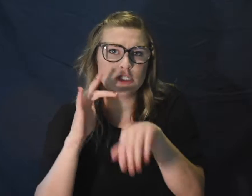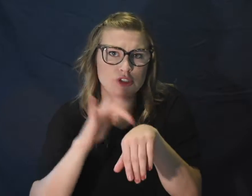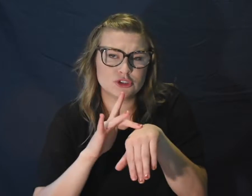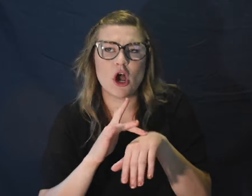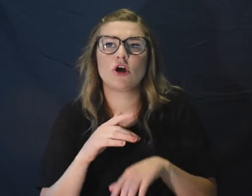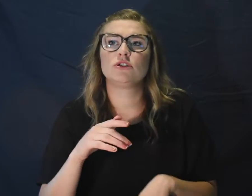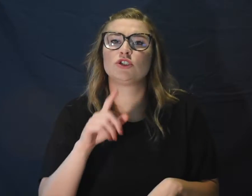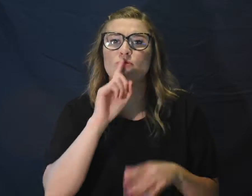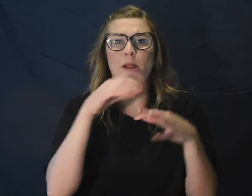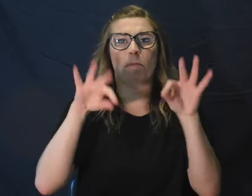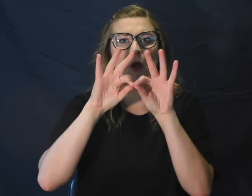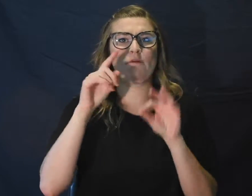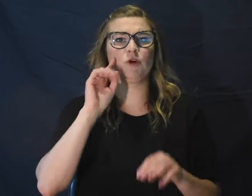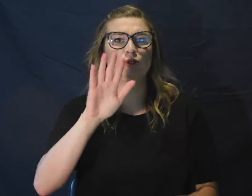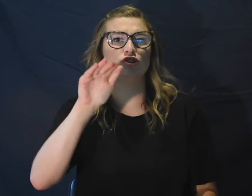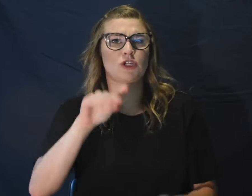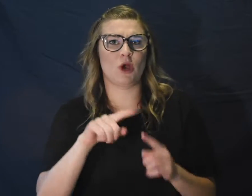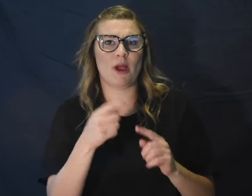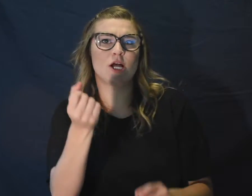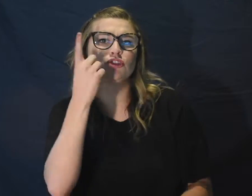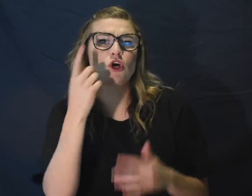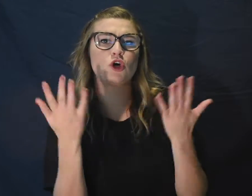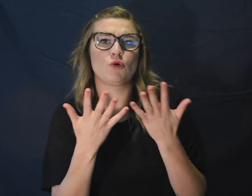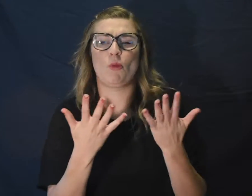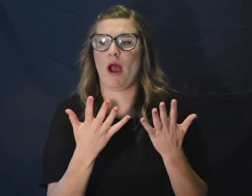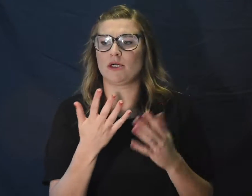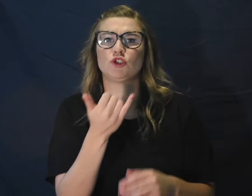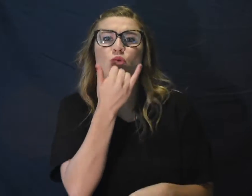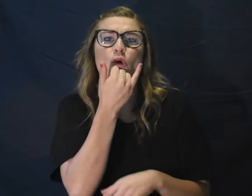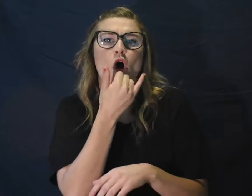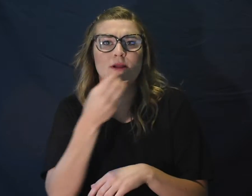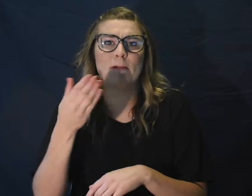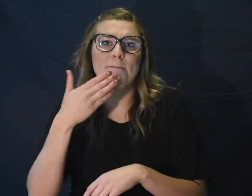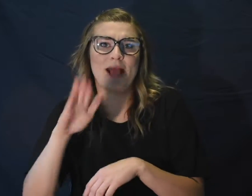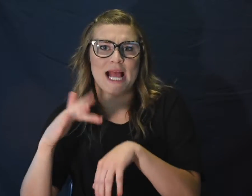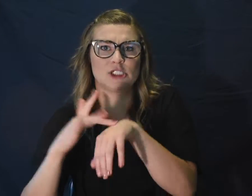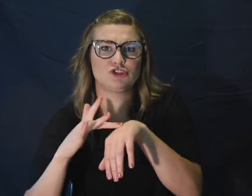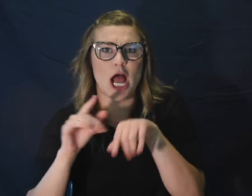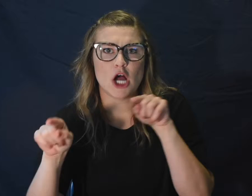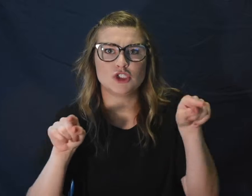a comfortable touch, so it is important that the child understands whats wrong with a bad